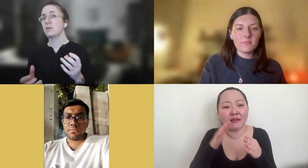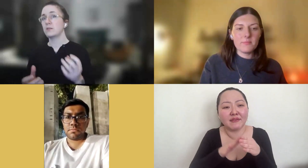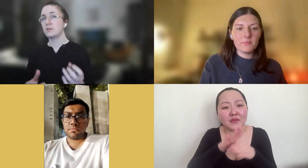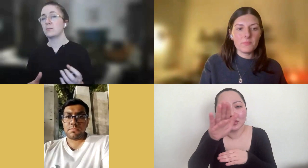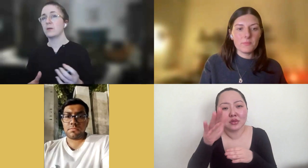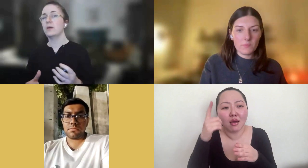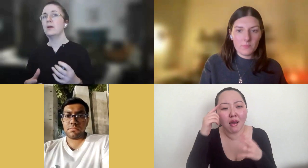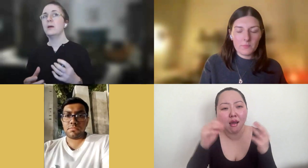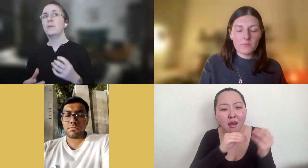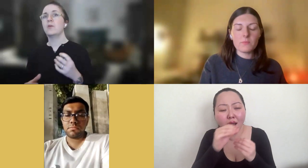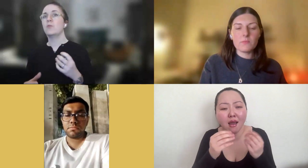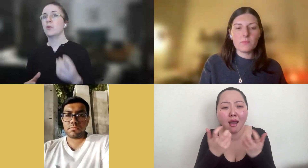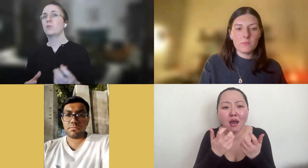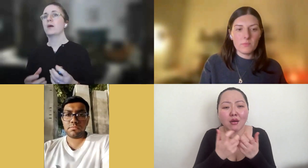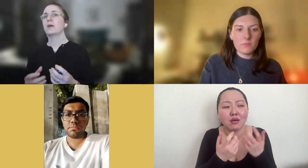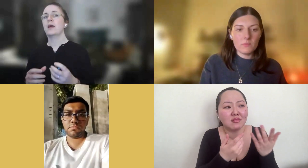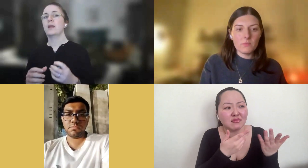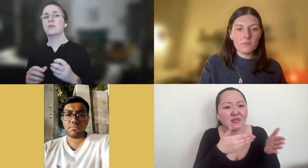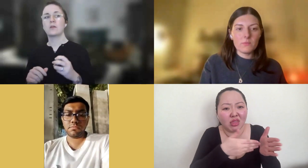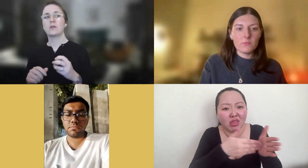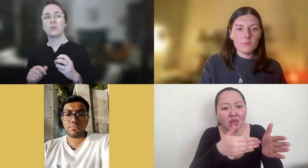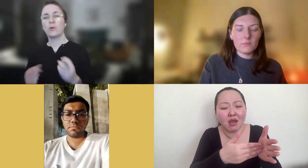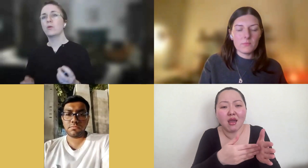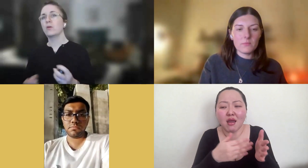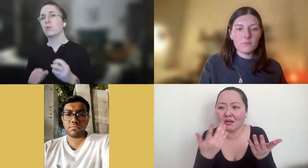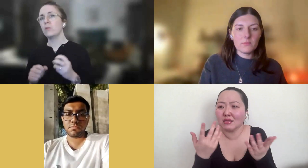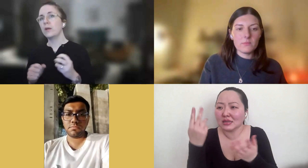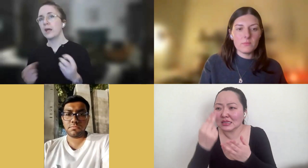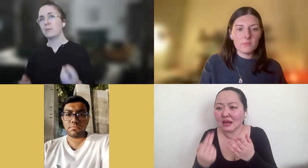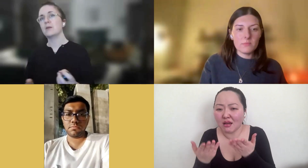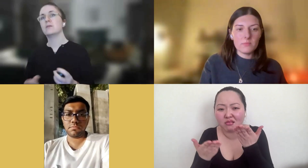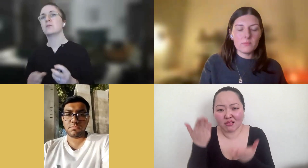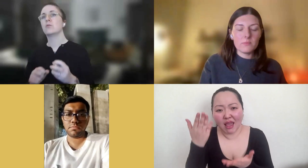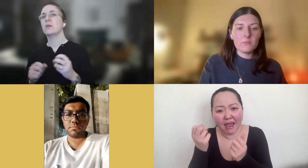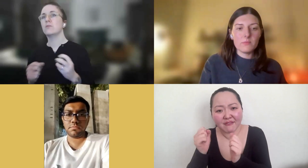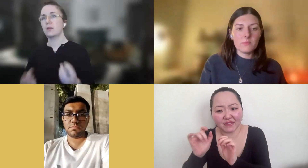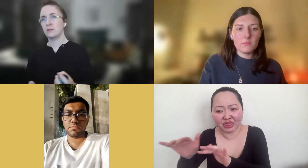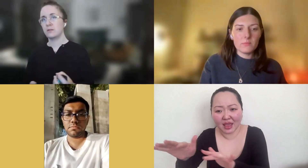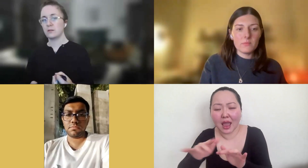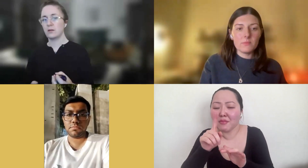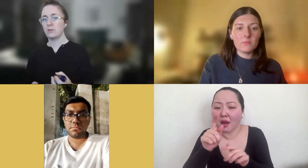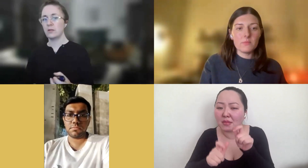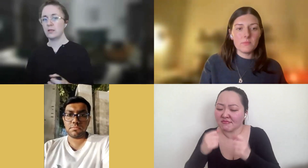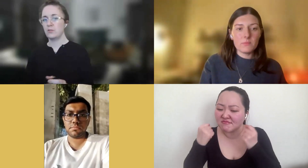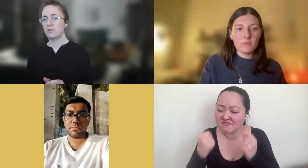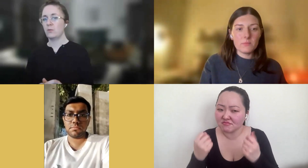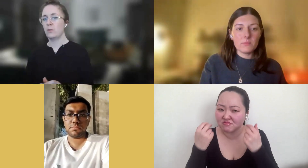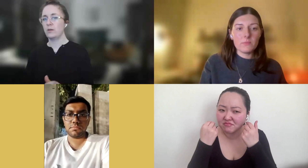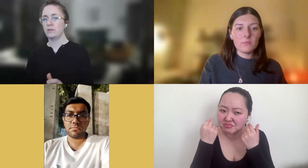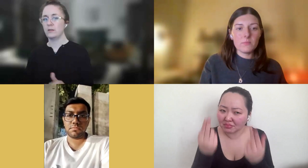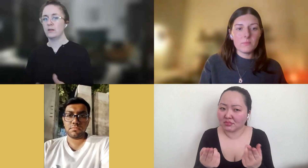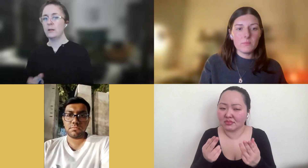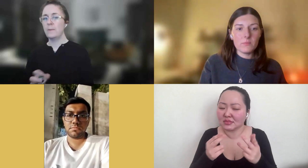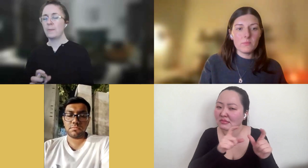have existed. So the future of accessibility, the design cause, it didn't exist but people have pushed back and they have reanimated or reinvented design in interesting ways - or reinvented. And